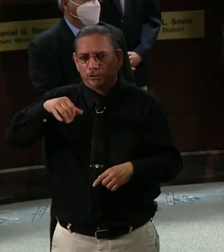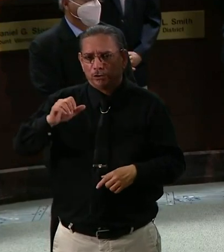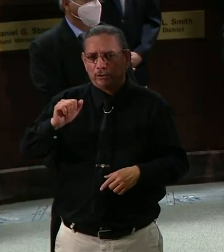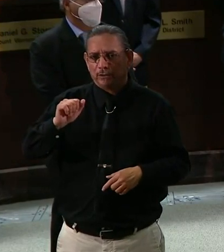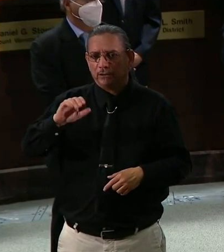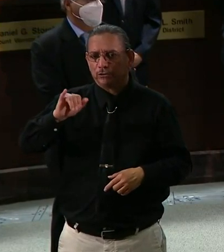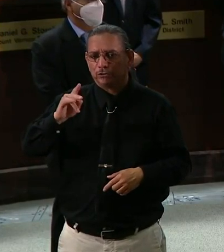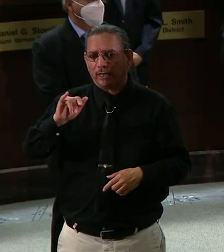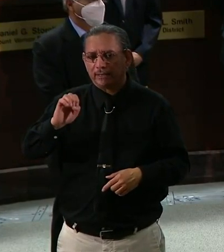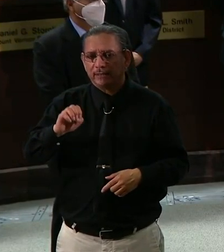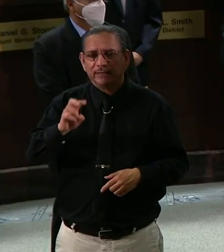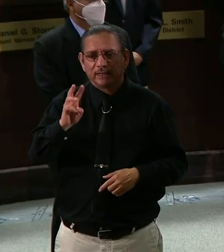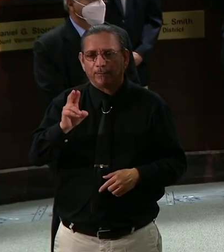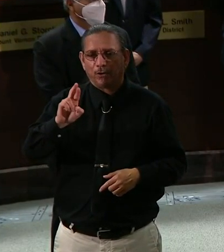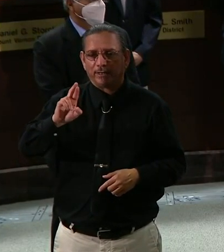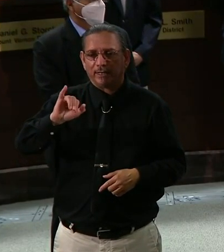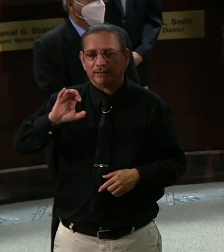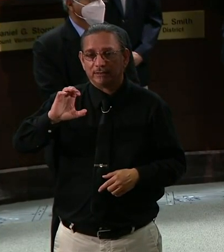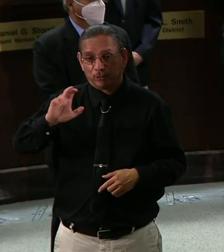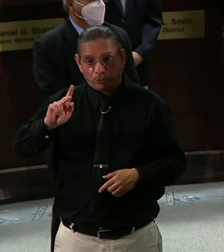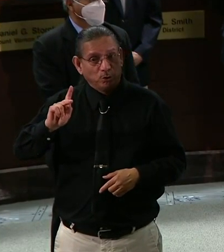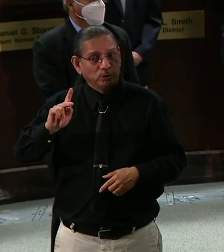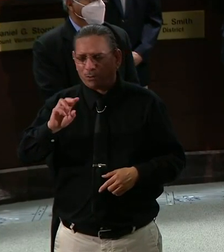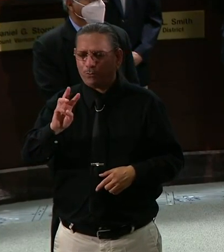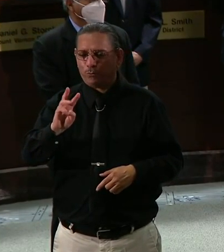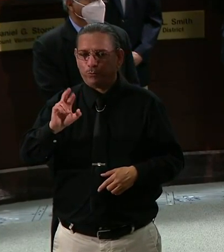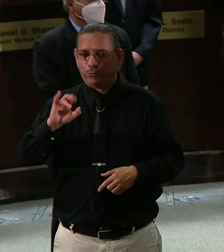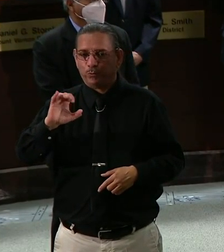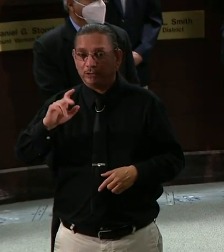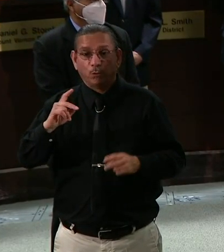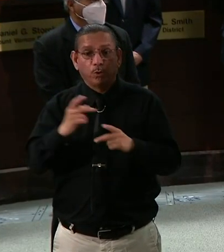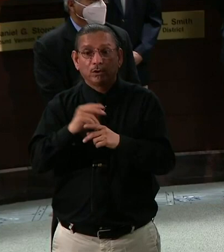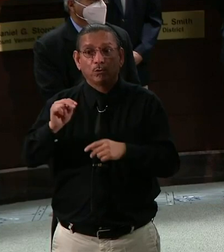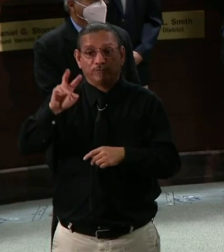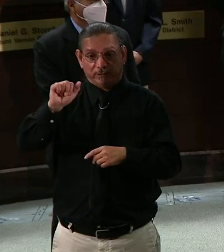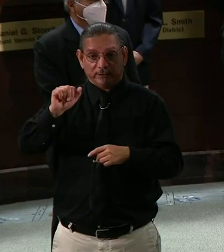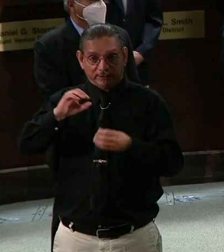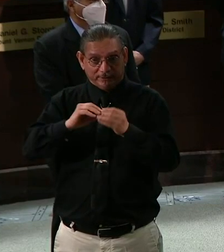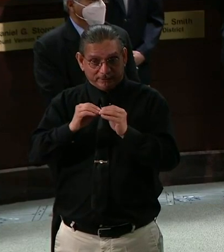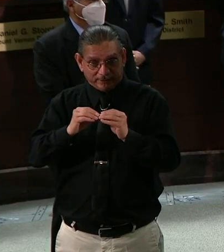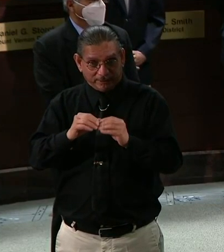REPORTERS AT THIS ONE FROM JACK WITH DOUBLE R. I. THE WORST